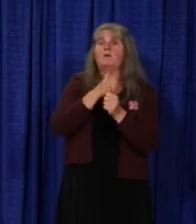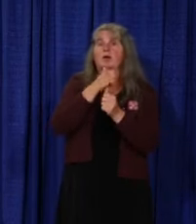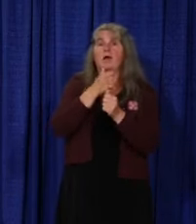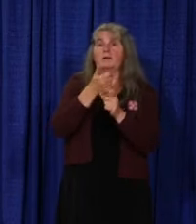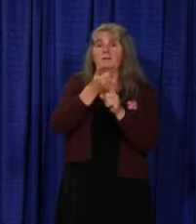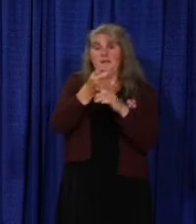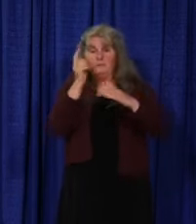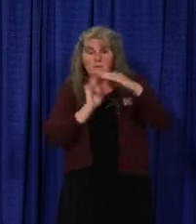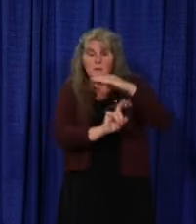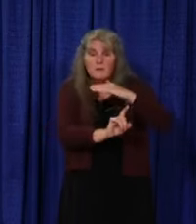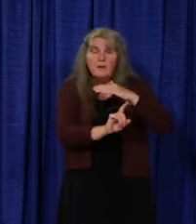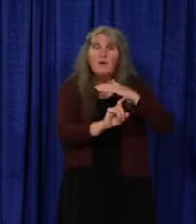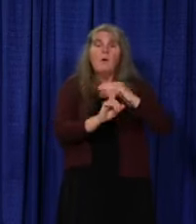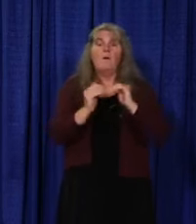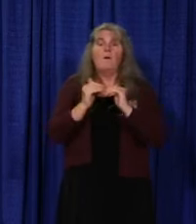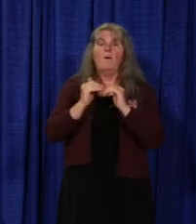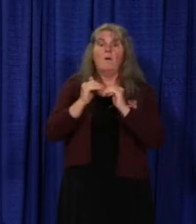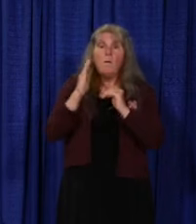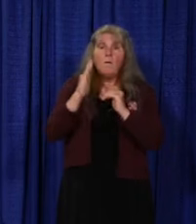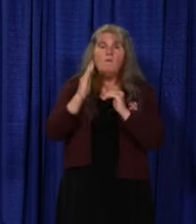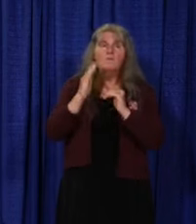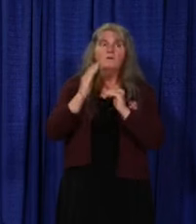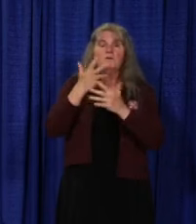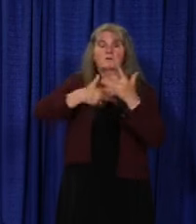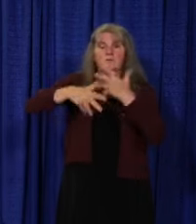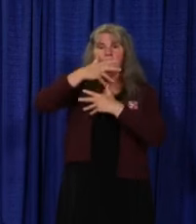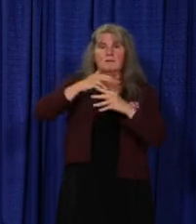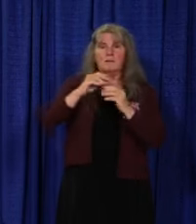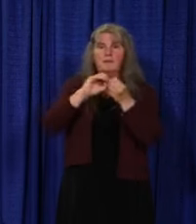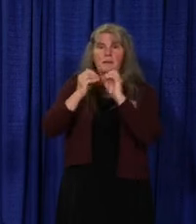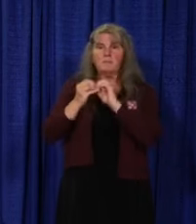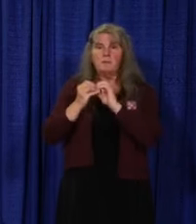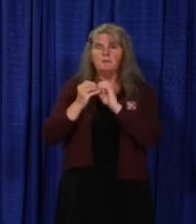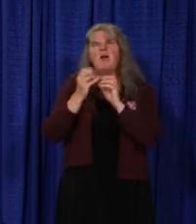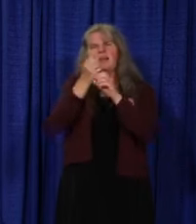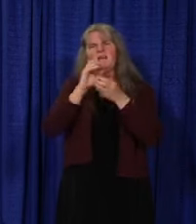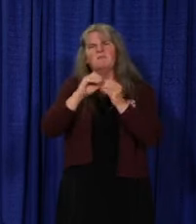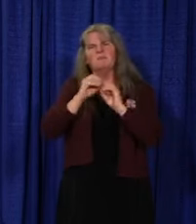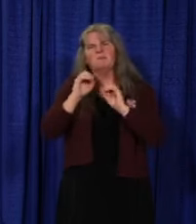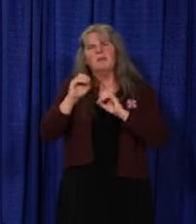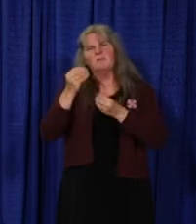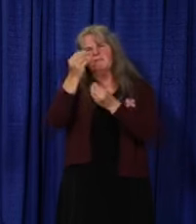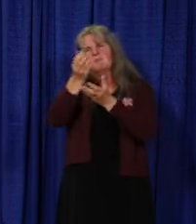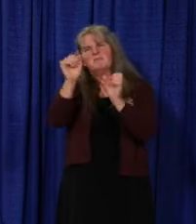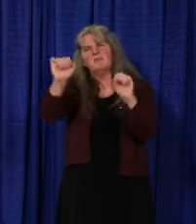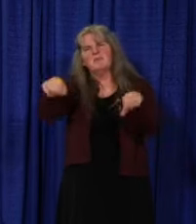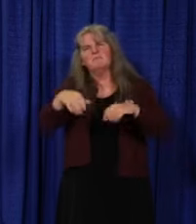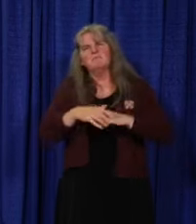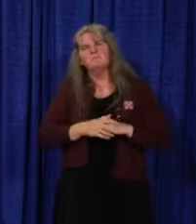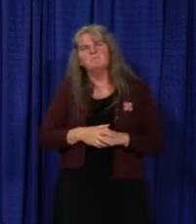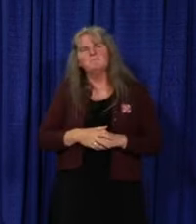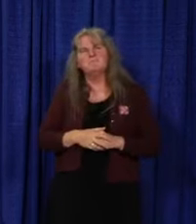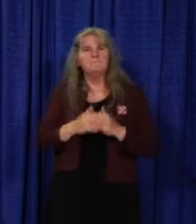gatherings larger than what is acceptable. I will get that information for you. Pat: Thank you.